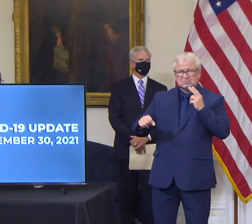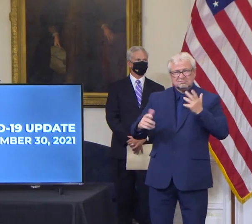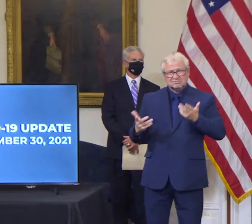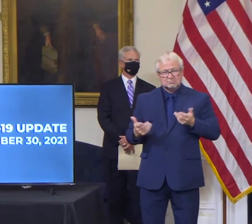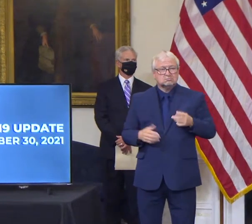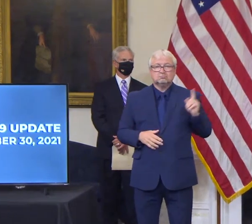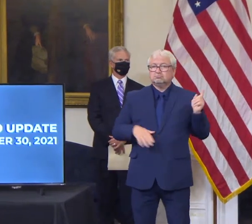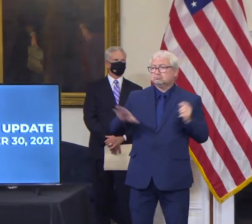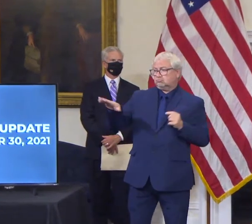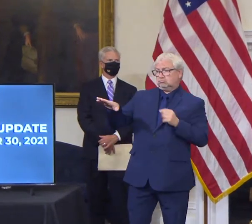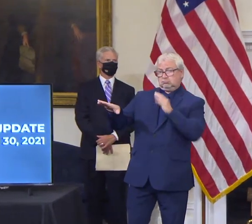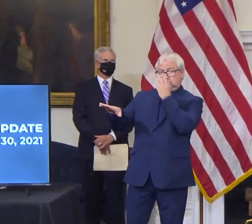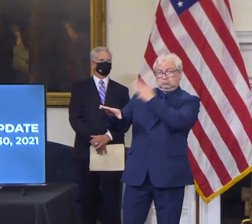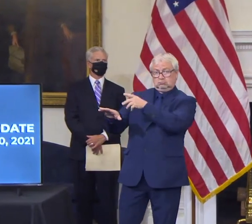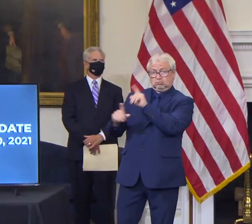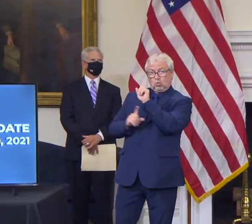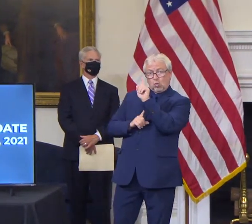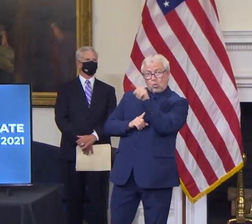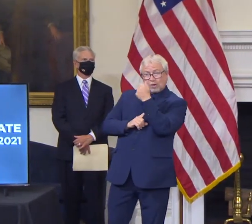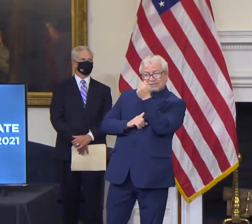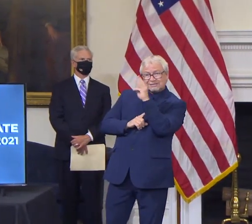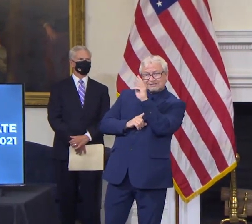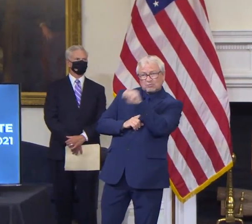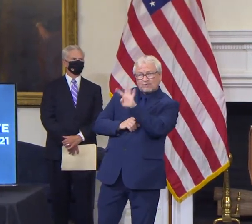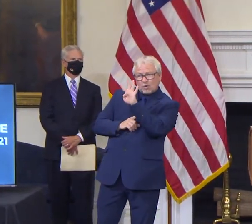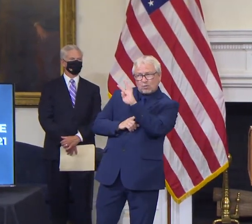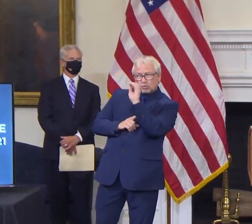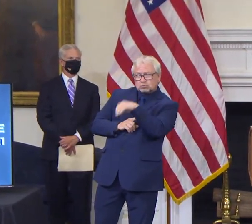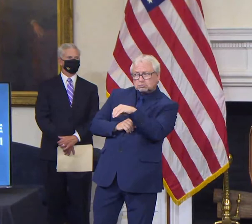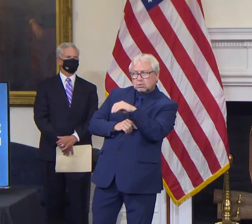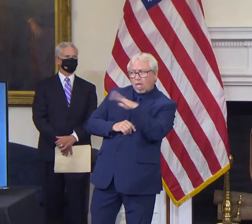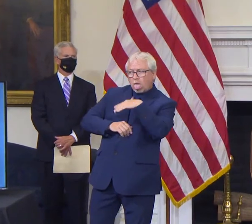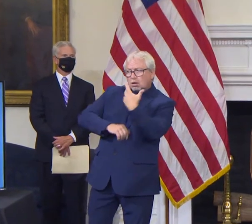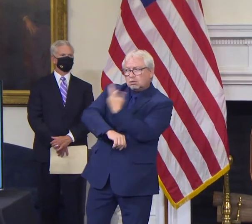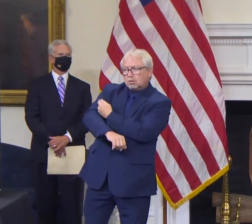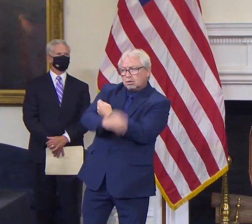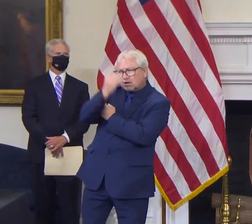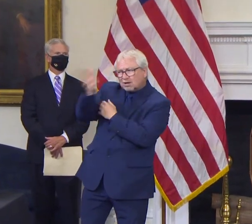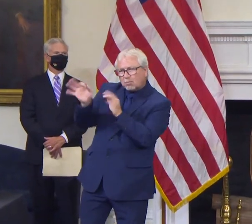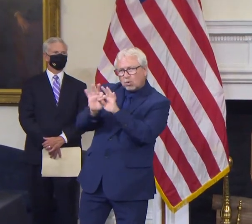leading the nation in vaccination, and so far there which is far better than most places in the country.